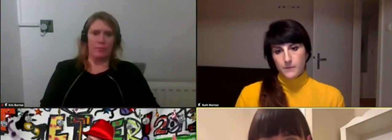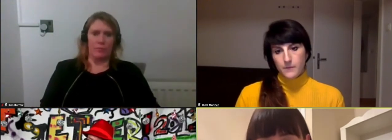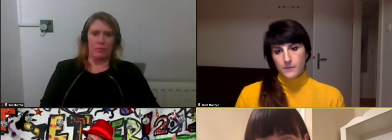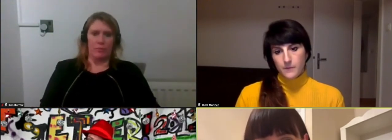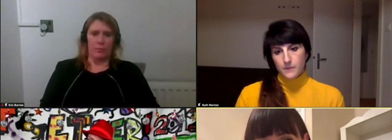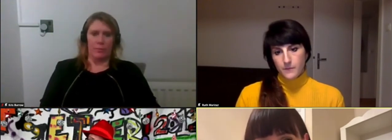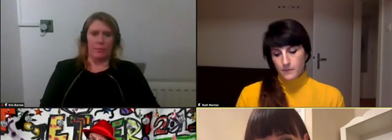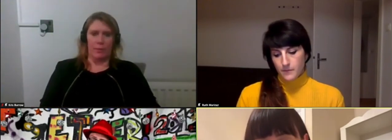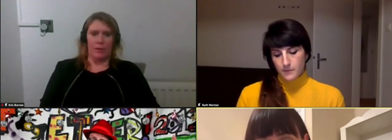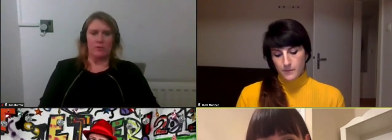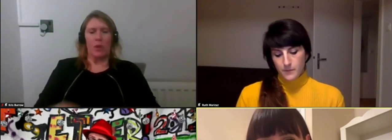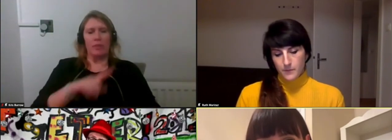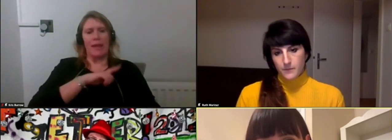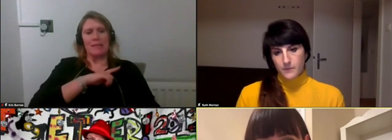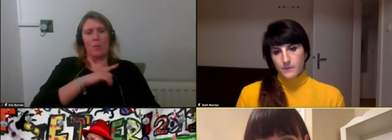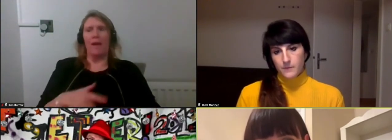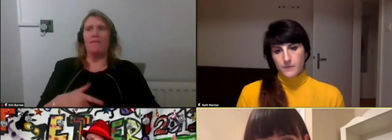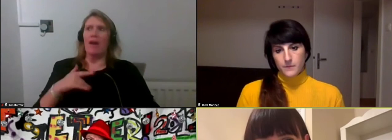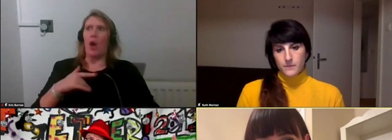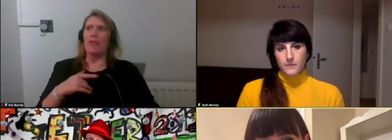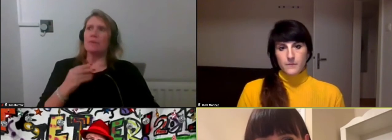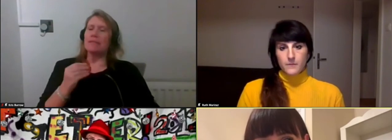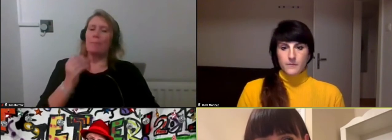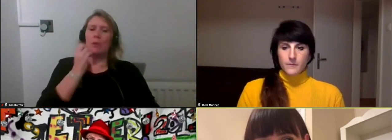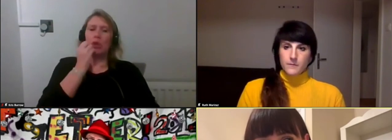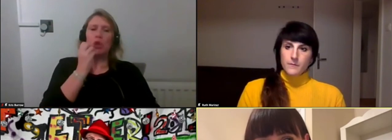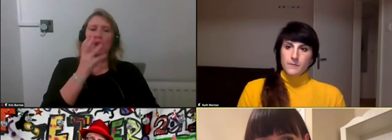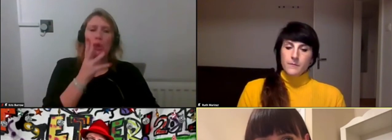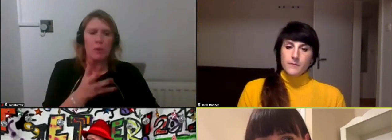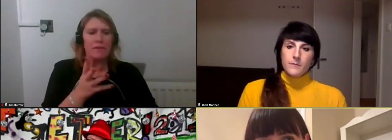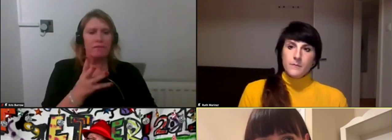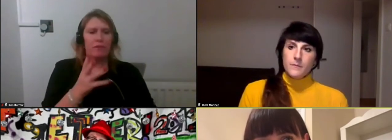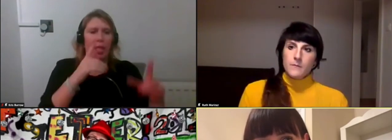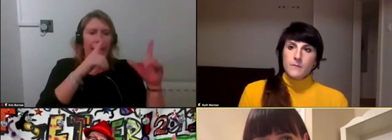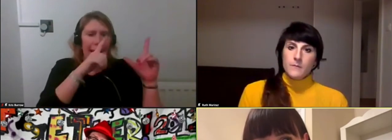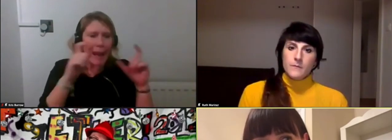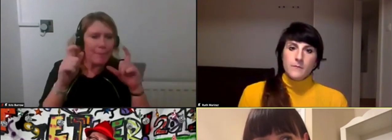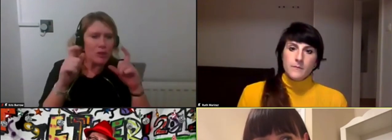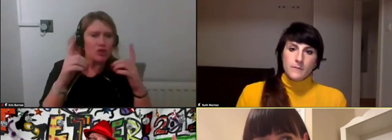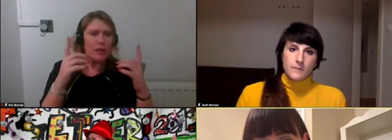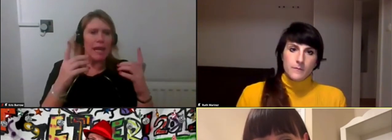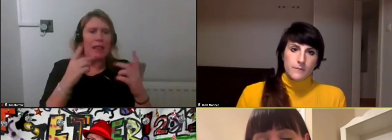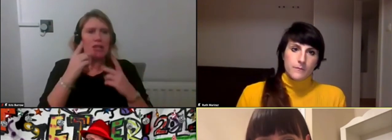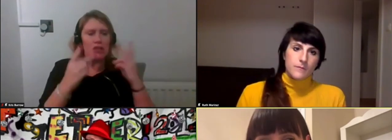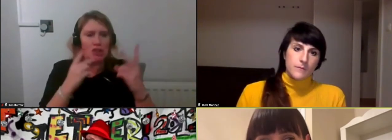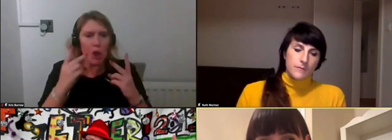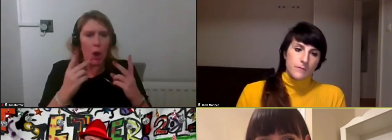was just making me think there was some beautiful imagery in the song in the speech, but there was also beautiful